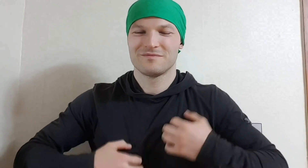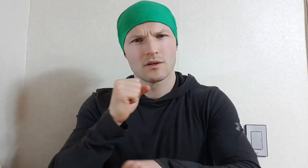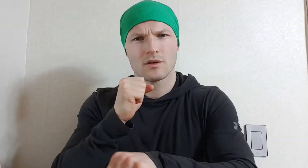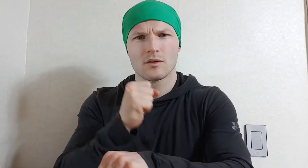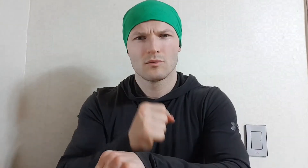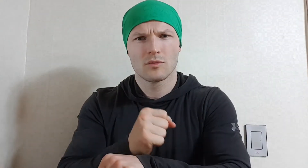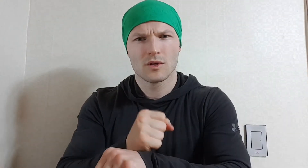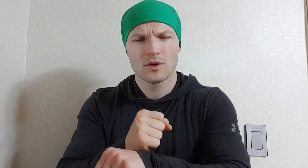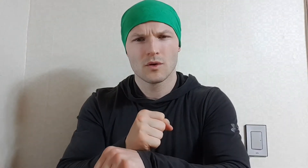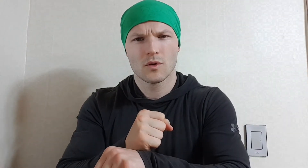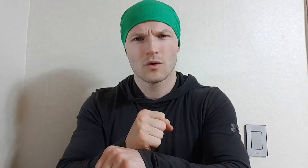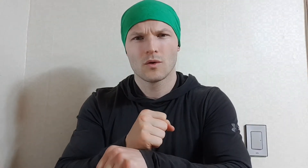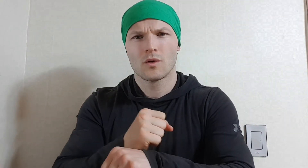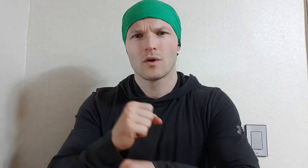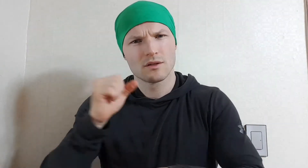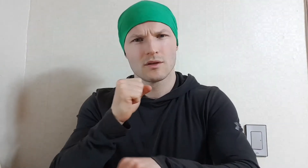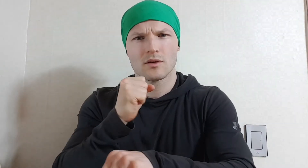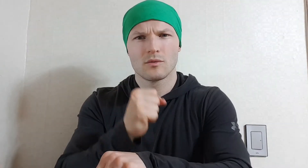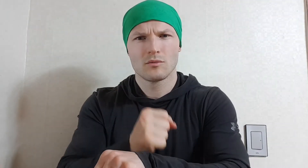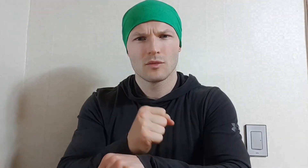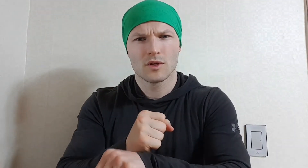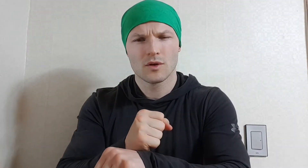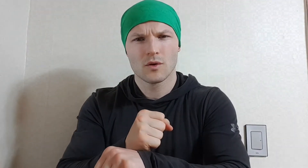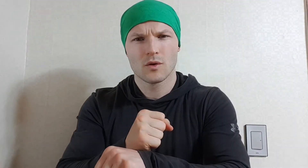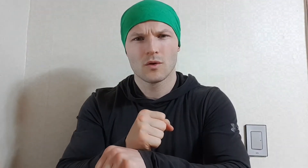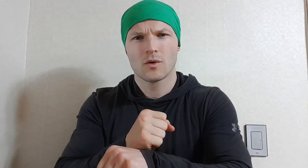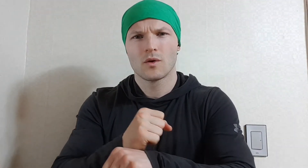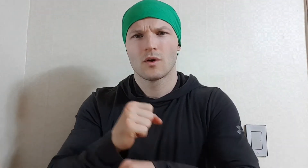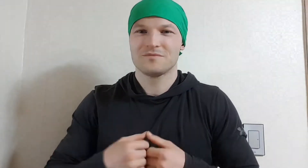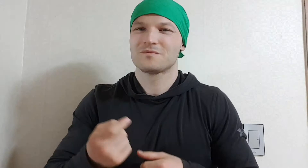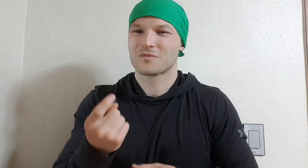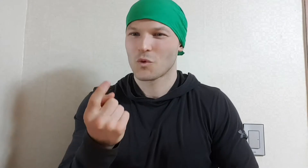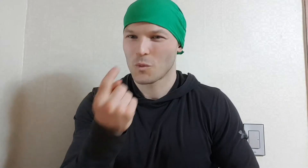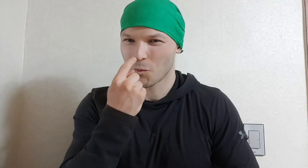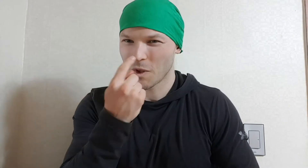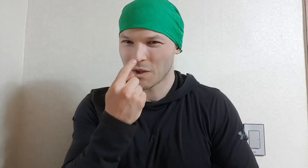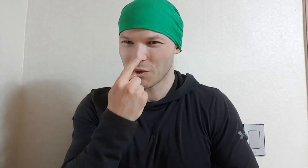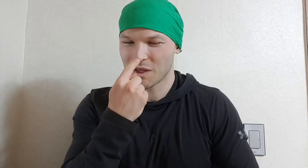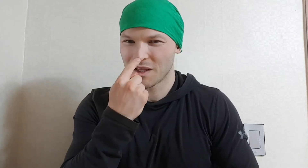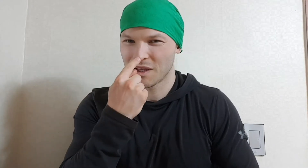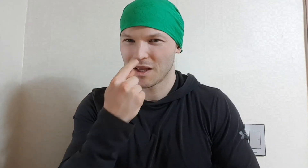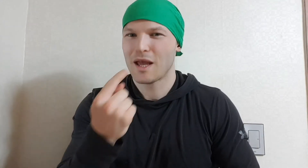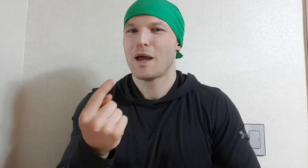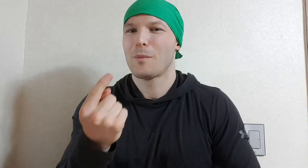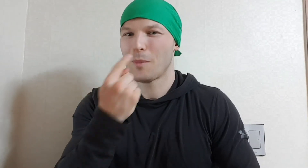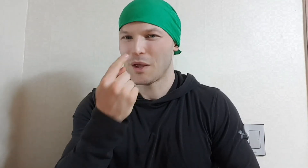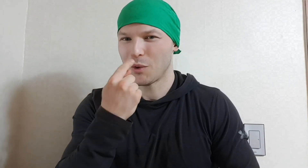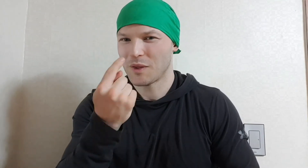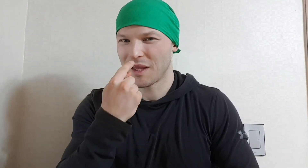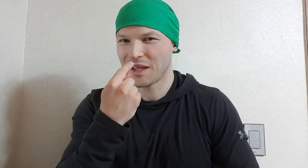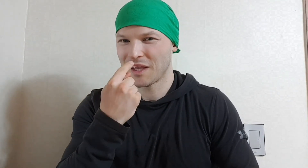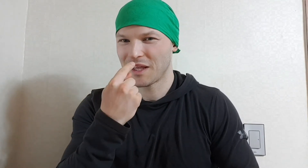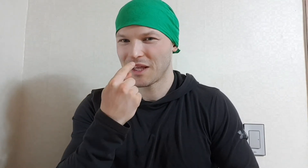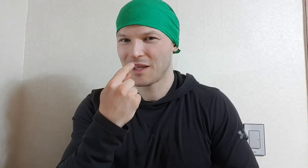To do (this is usually omitted) learn